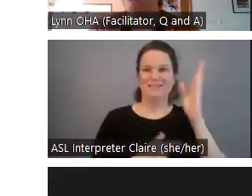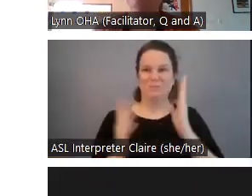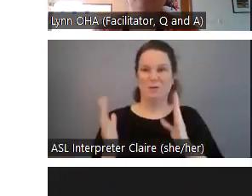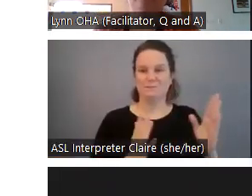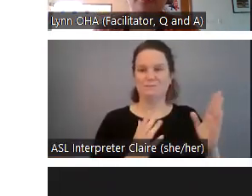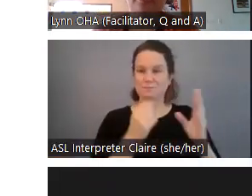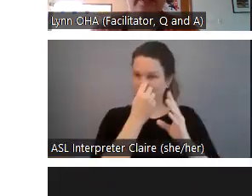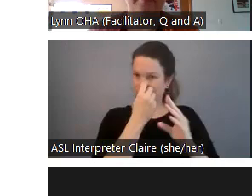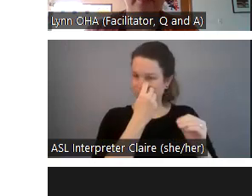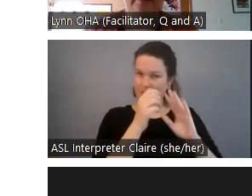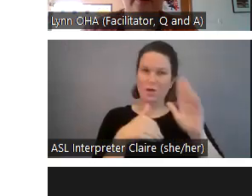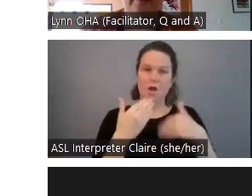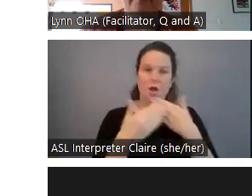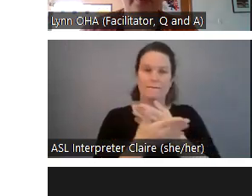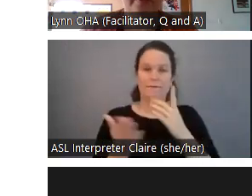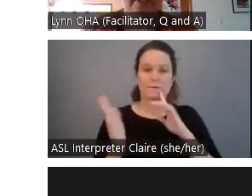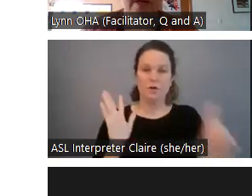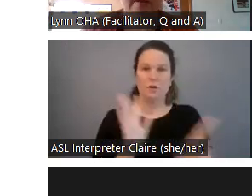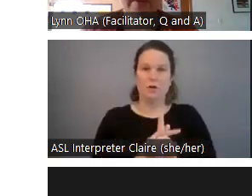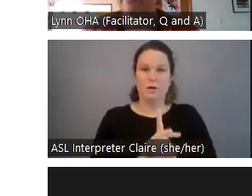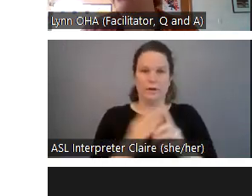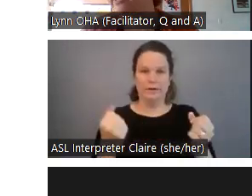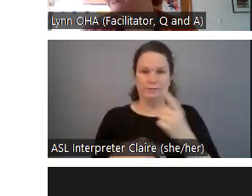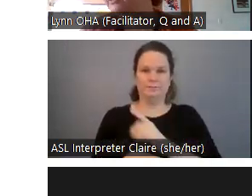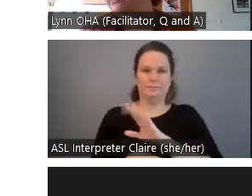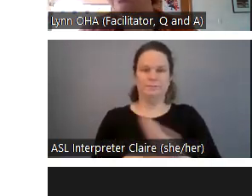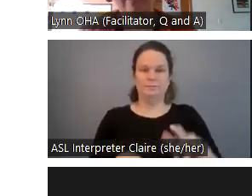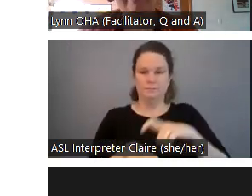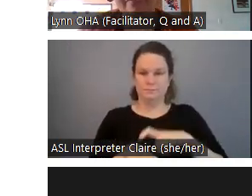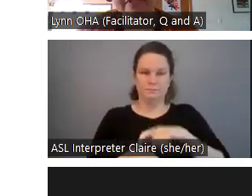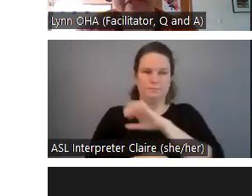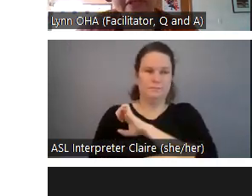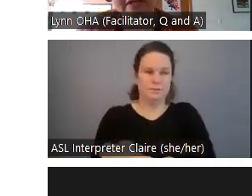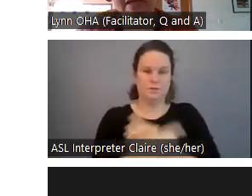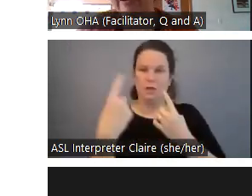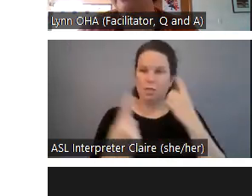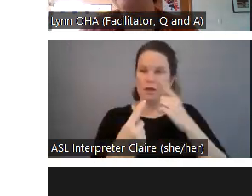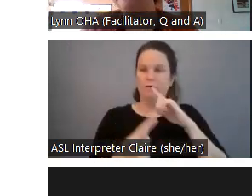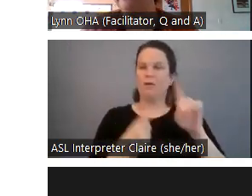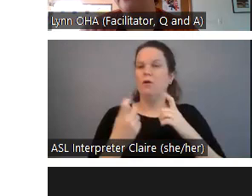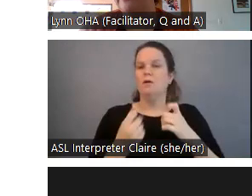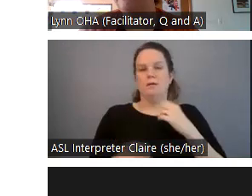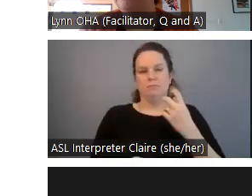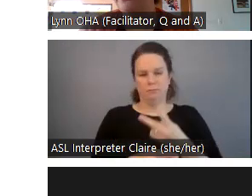also to all of you for showing up here, for your time, your energy, your